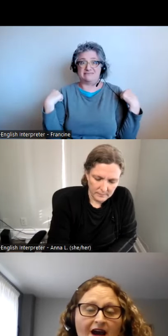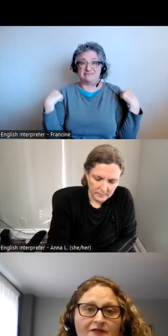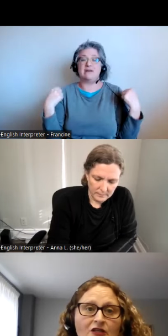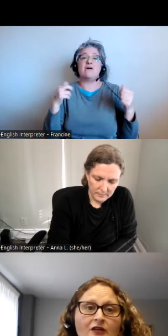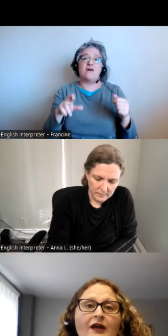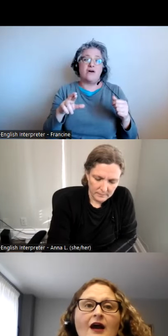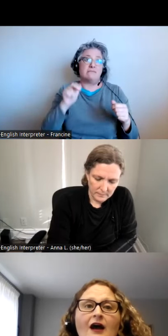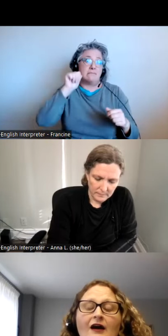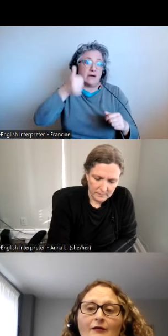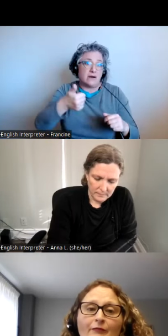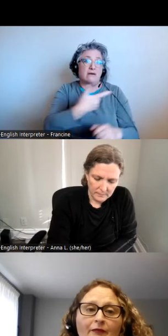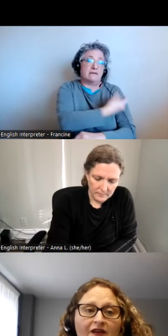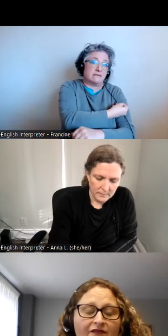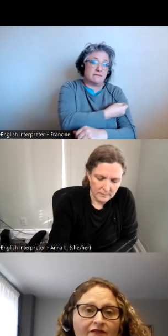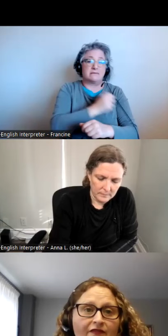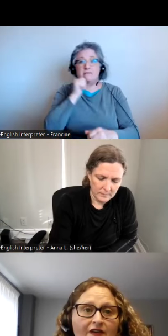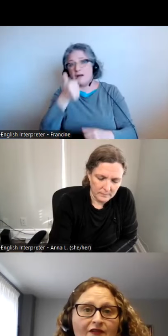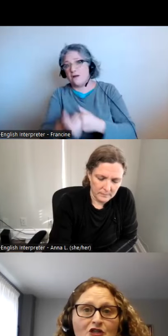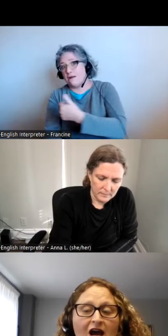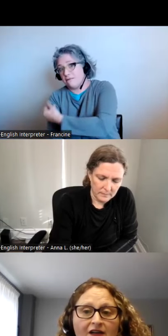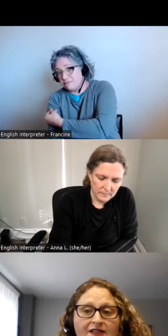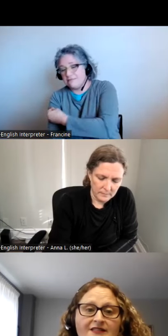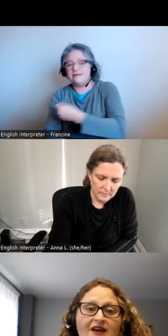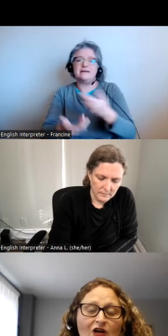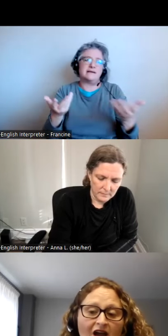, for any kids that are eligible. So they can get